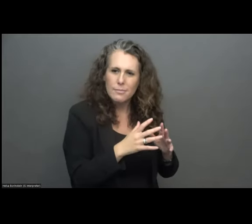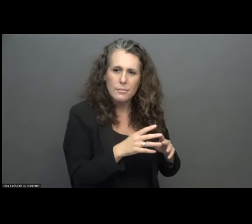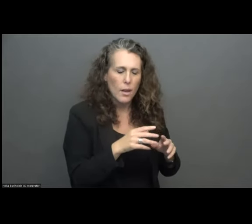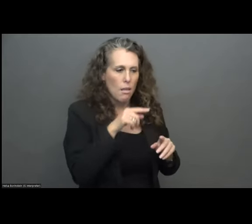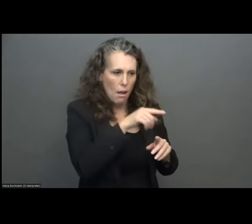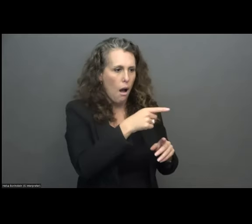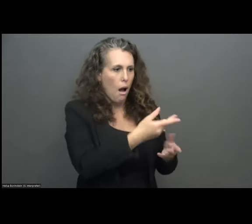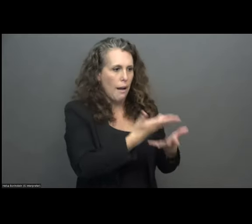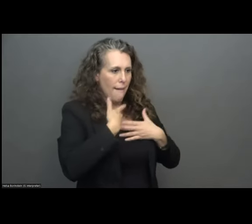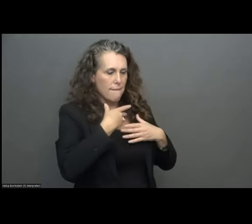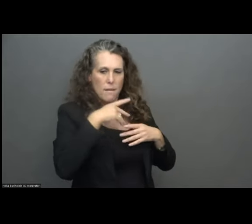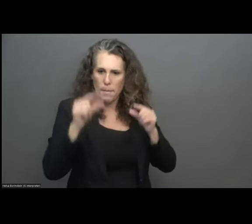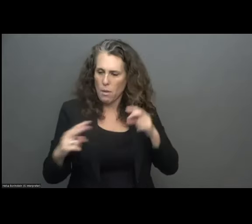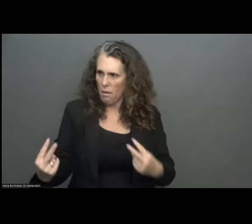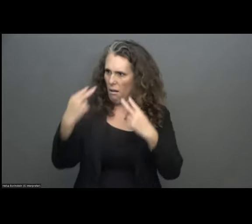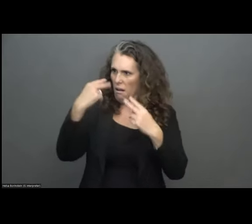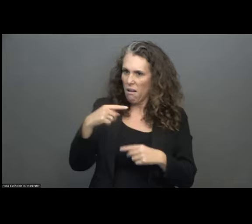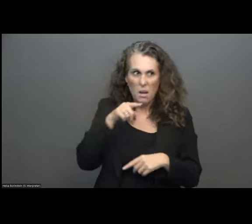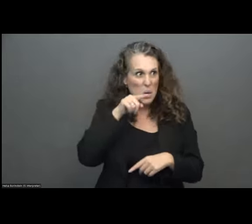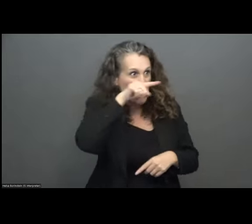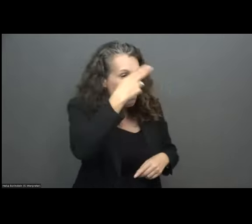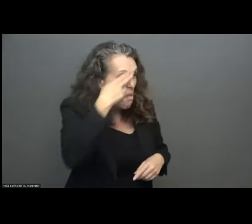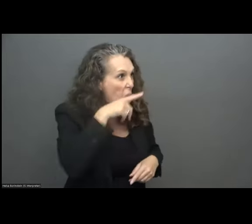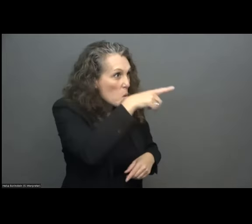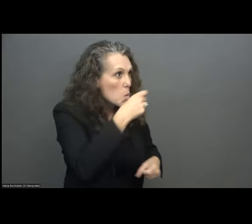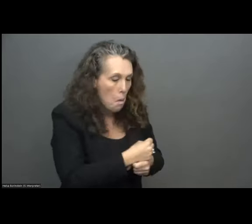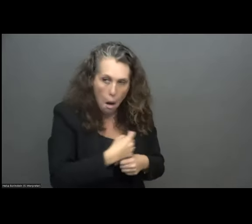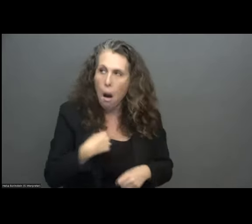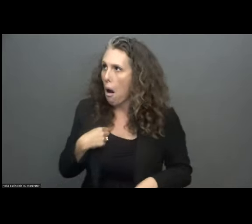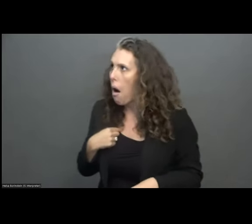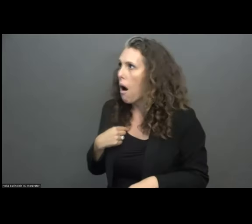14:13:09 with the tomatoes remote, please PVG possibility Buddhist philosophy. It is